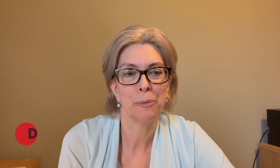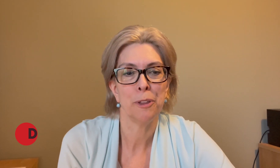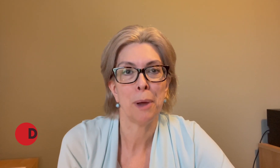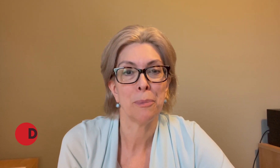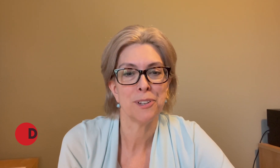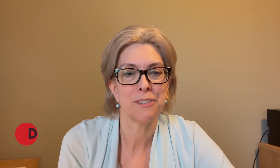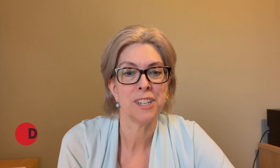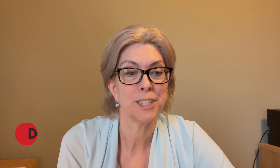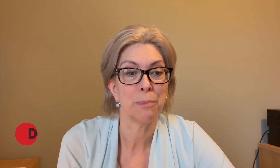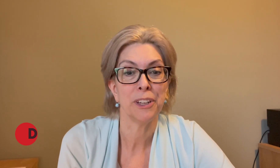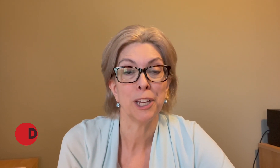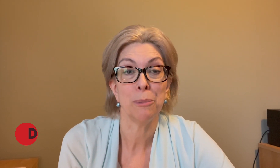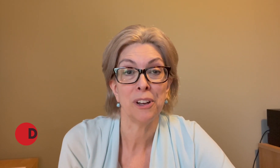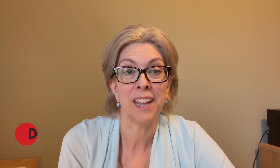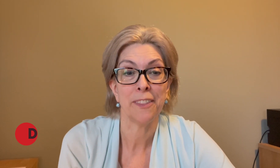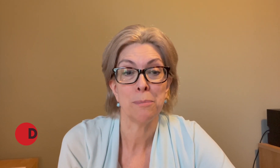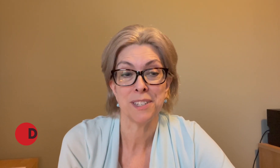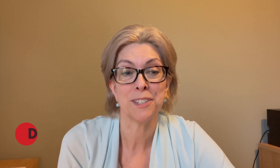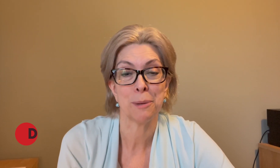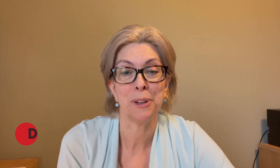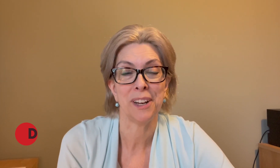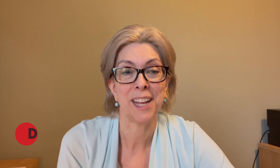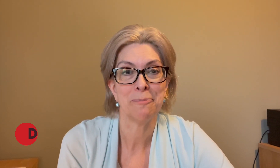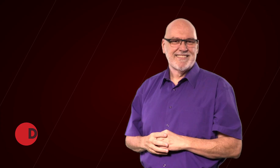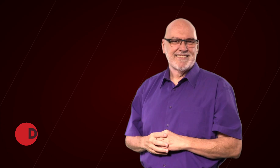with members of the disability community and the business community.